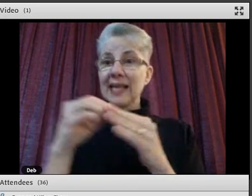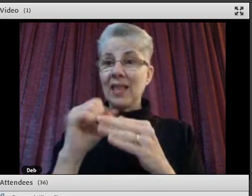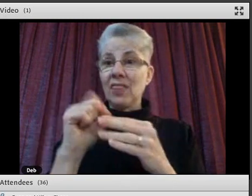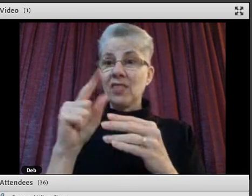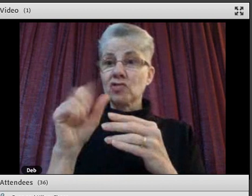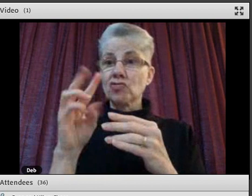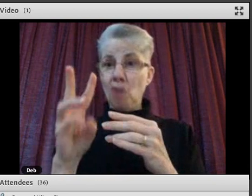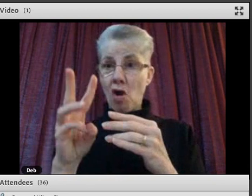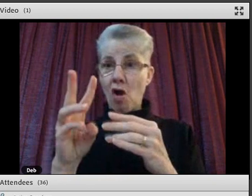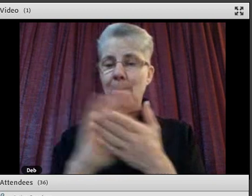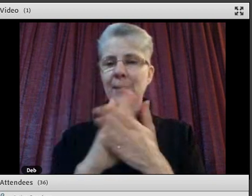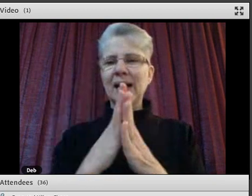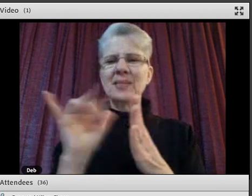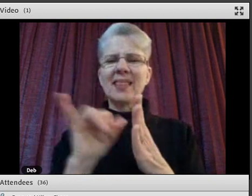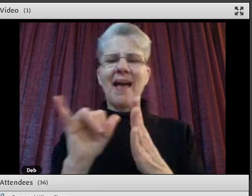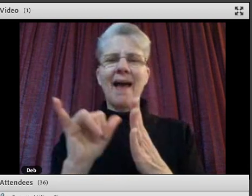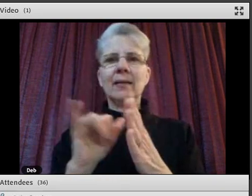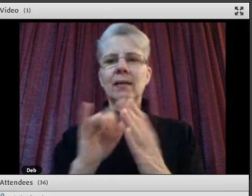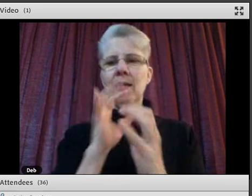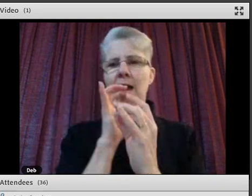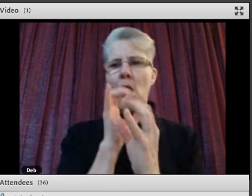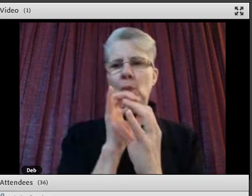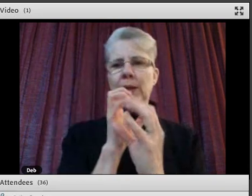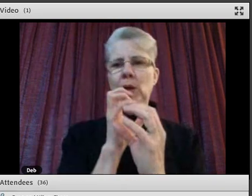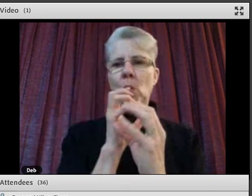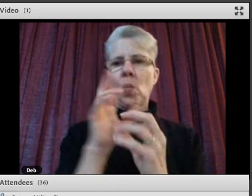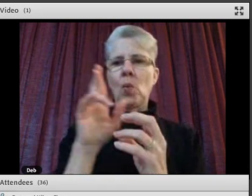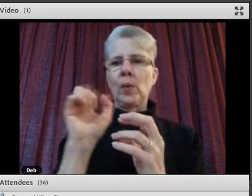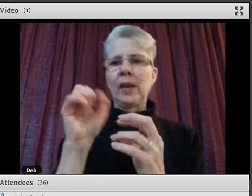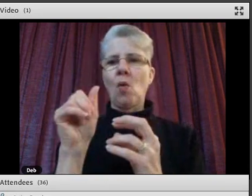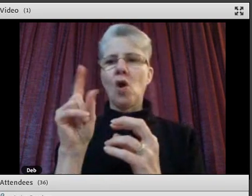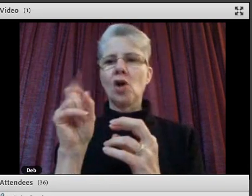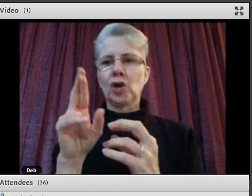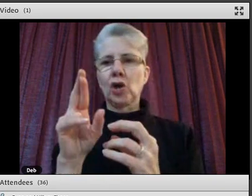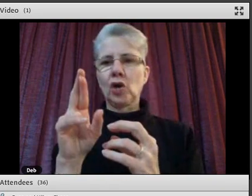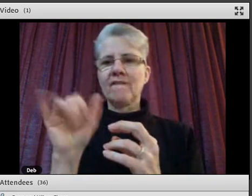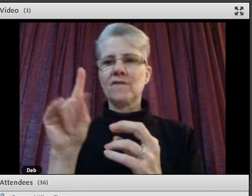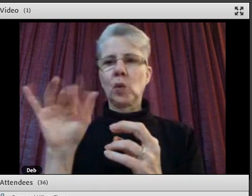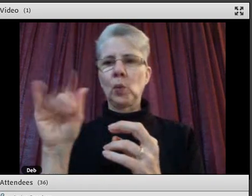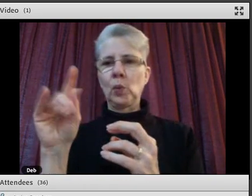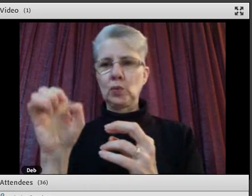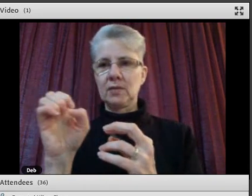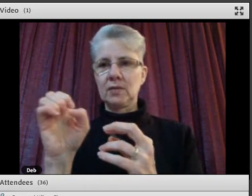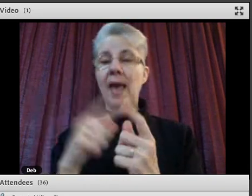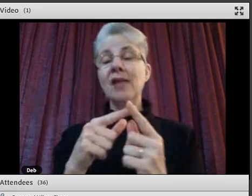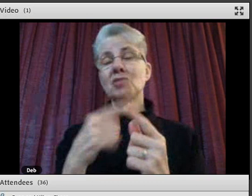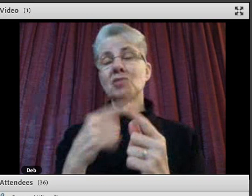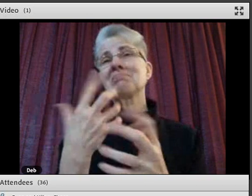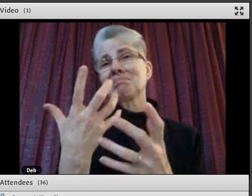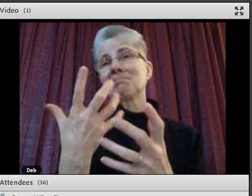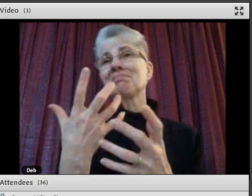it becomes like a little recorder flute and you can play a song, roughly.